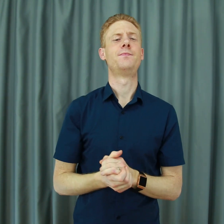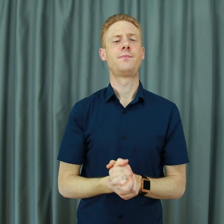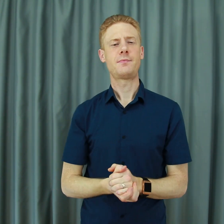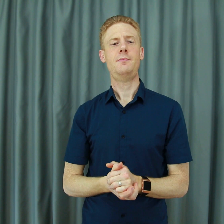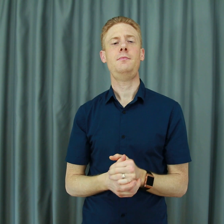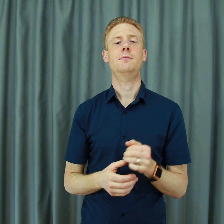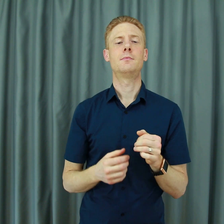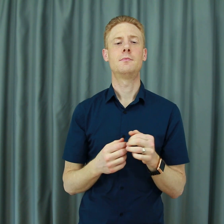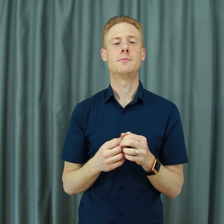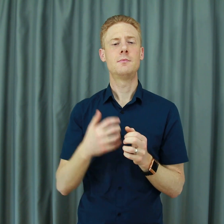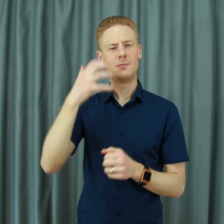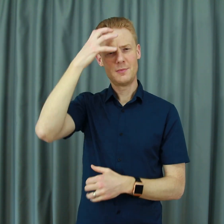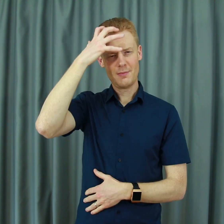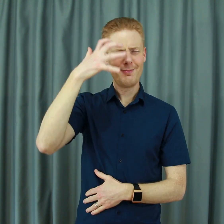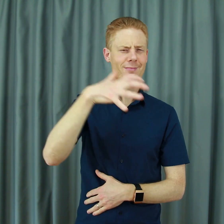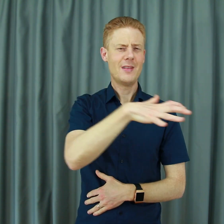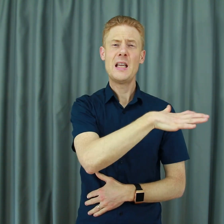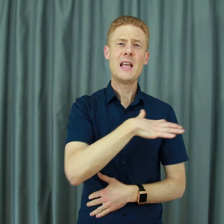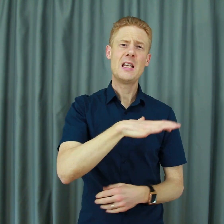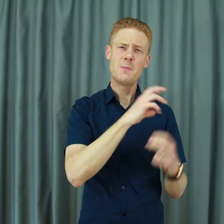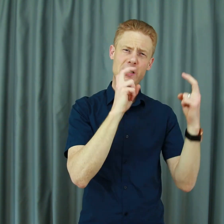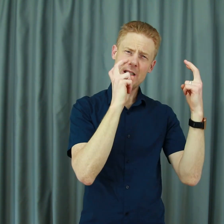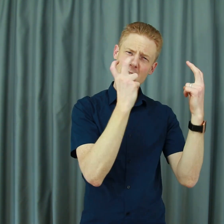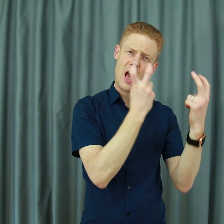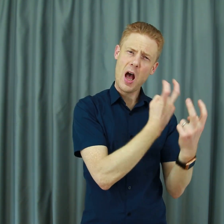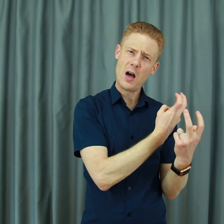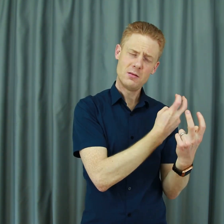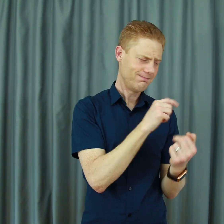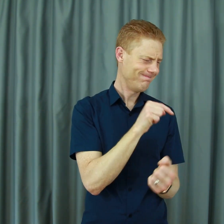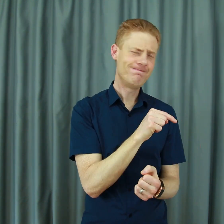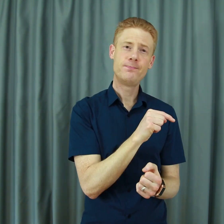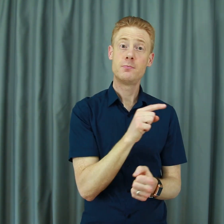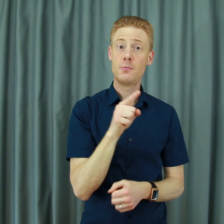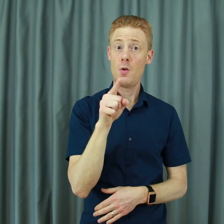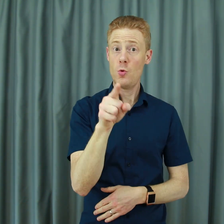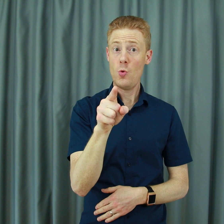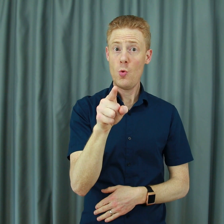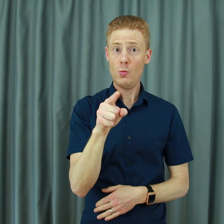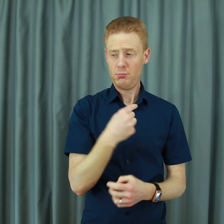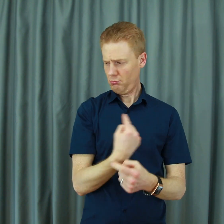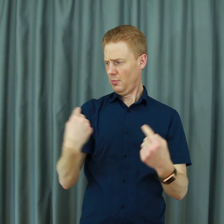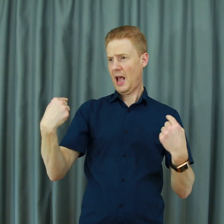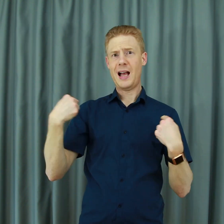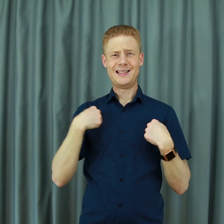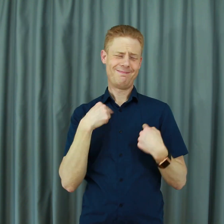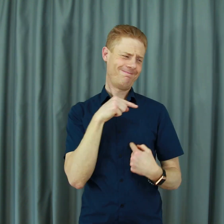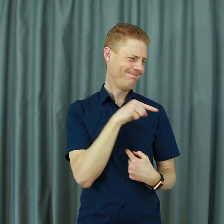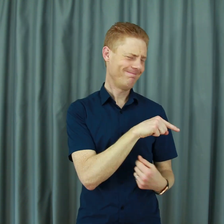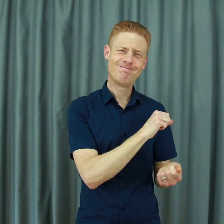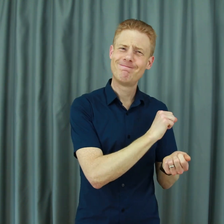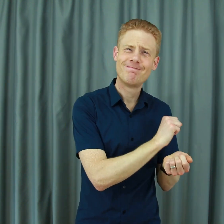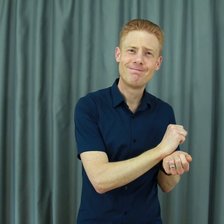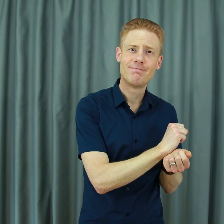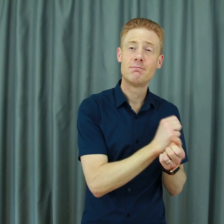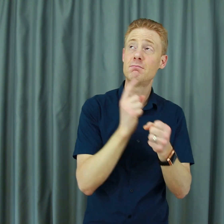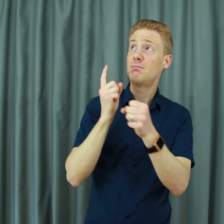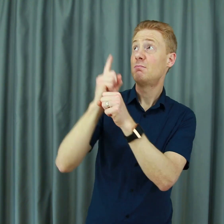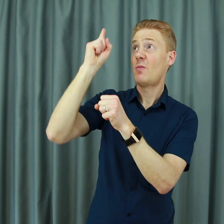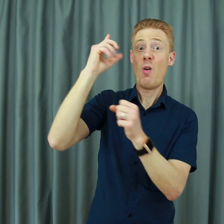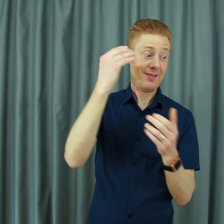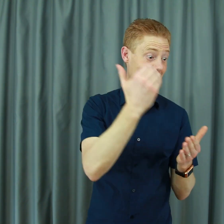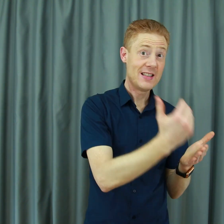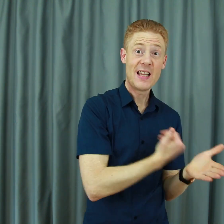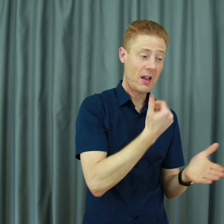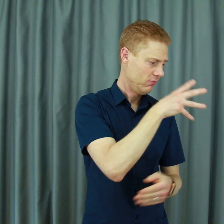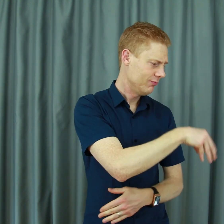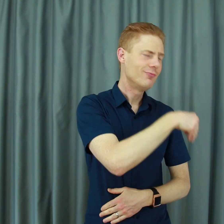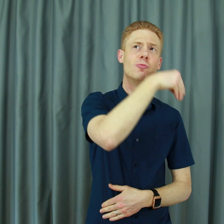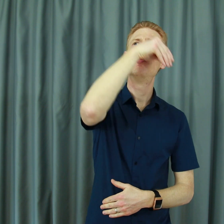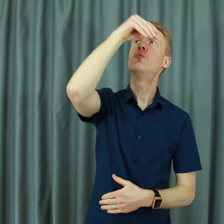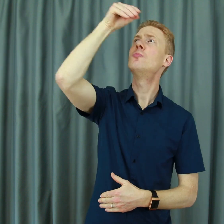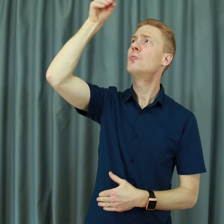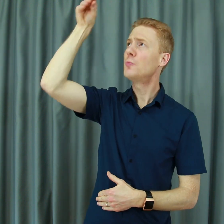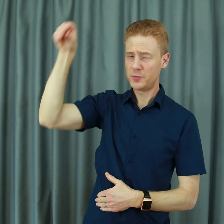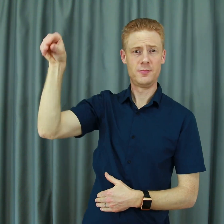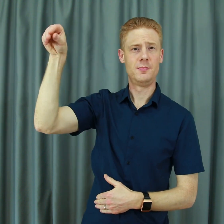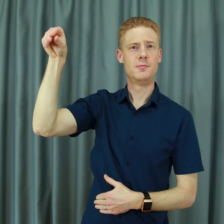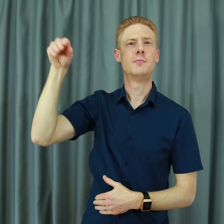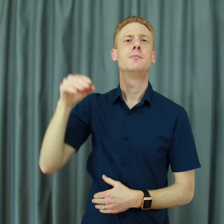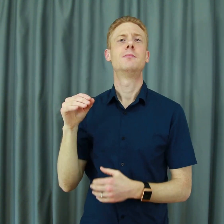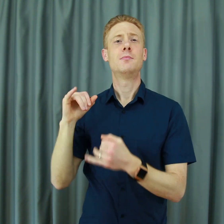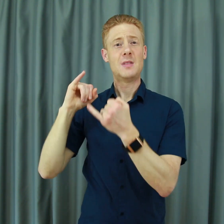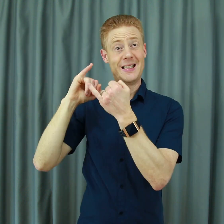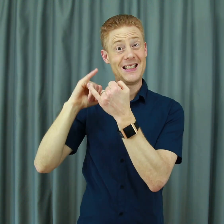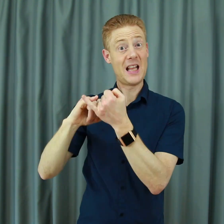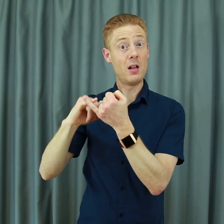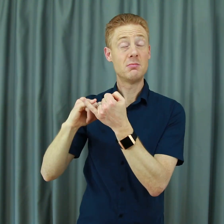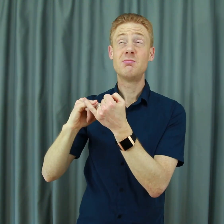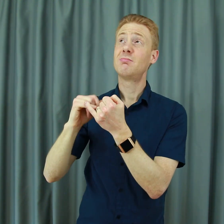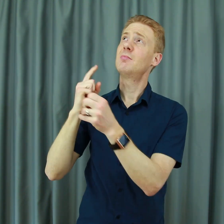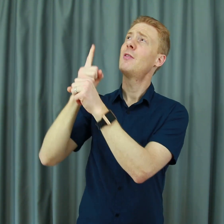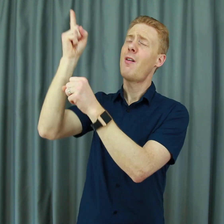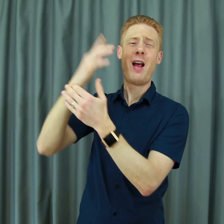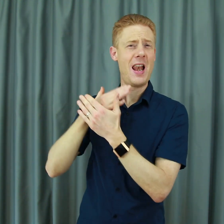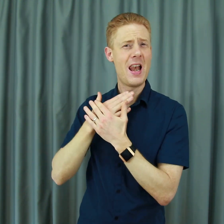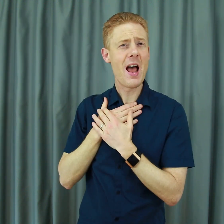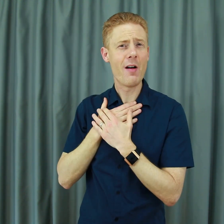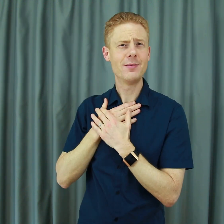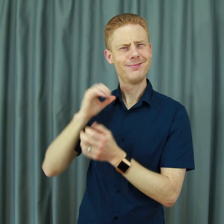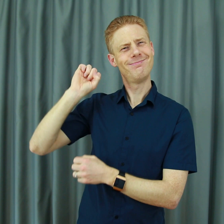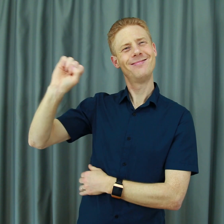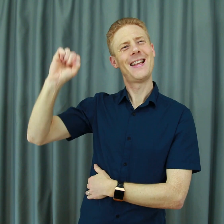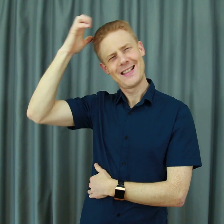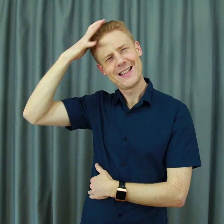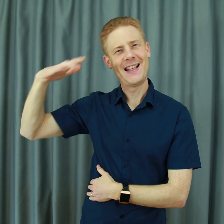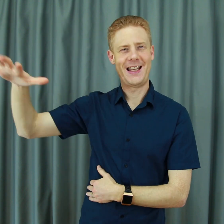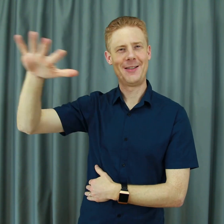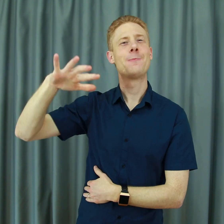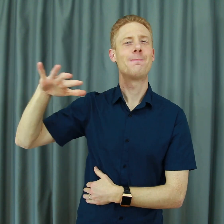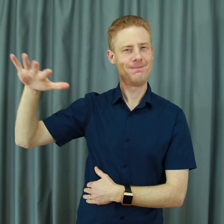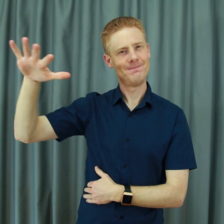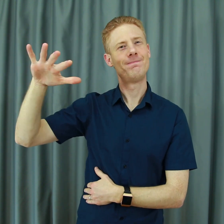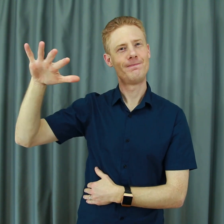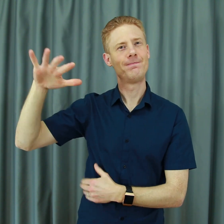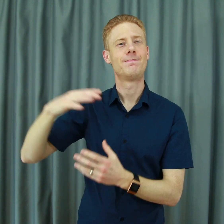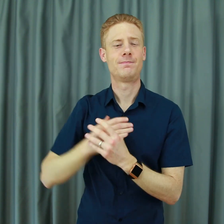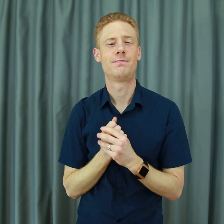13 For he has rescued us from the dominion of darkness and brought us into the kingdom of the Son he loves,